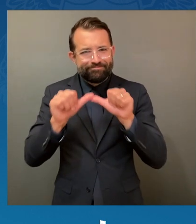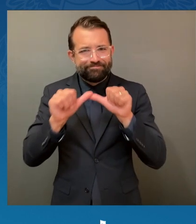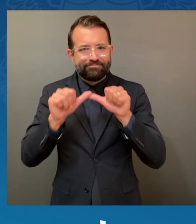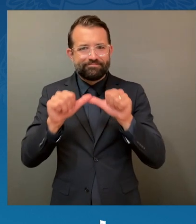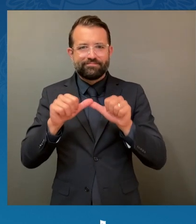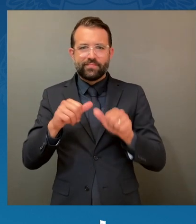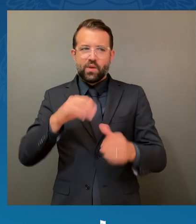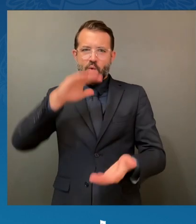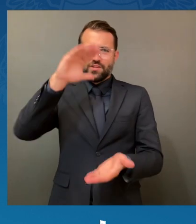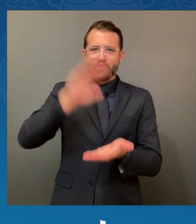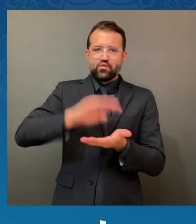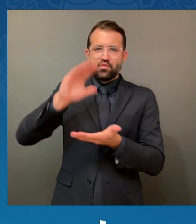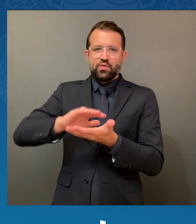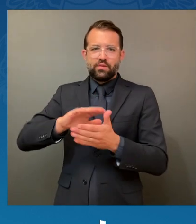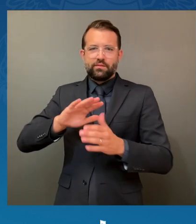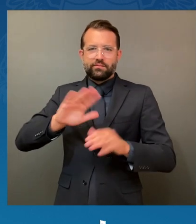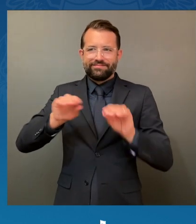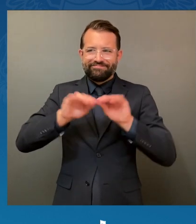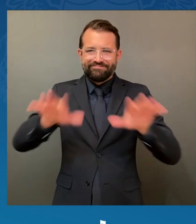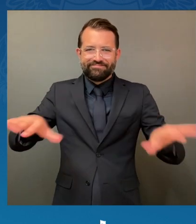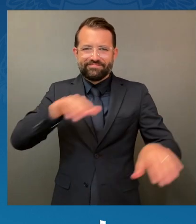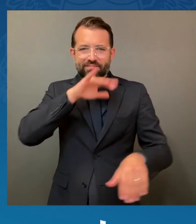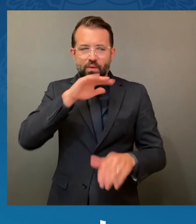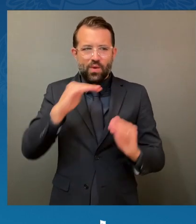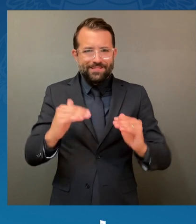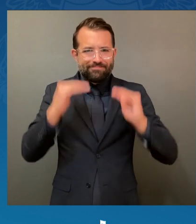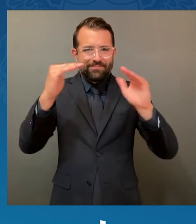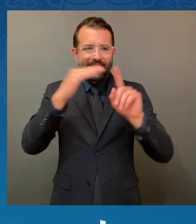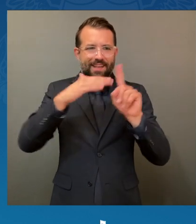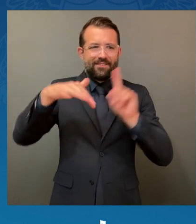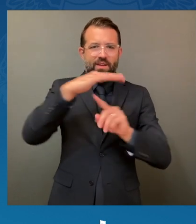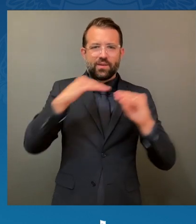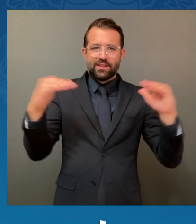and to protect our planet for generations to come.